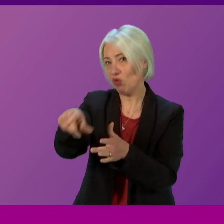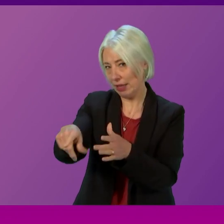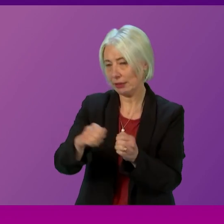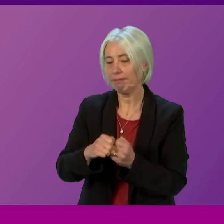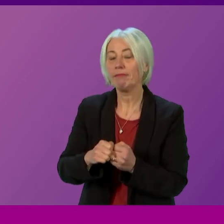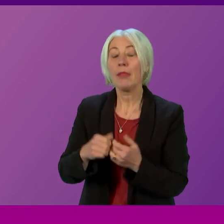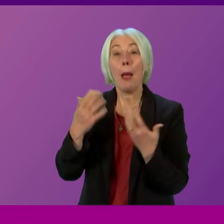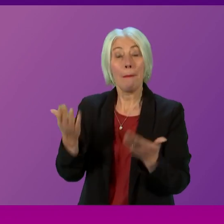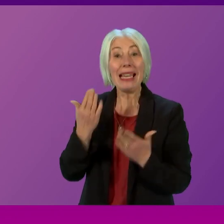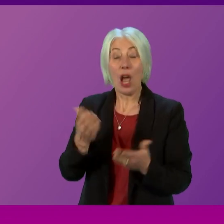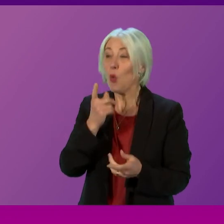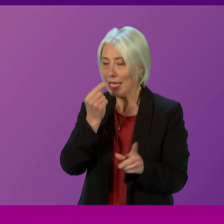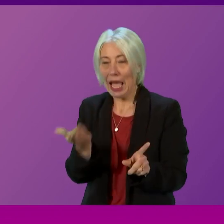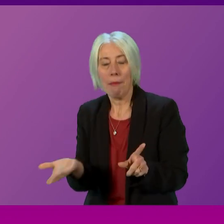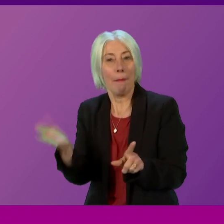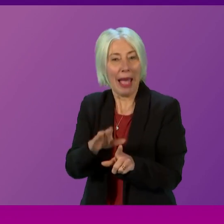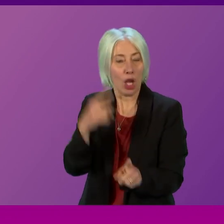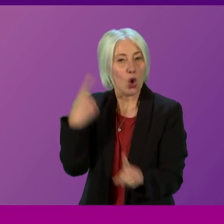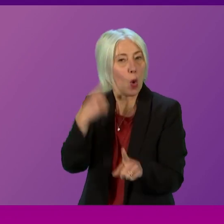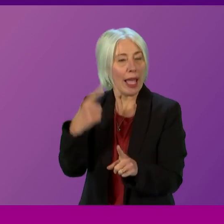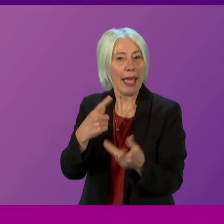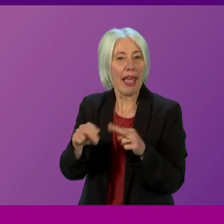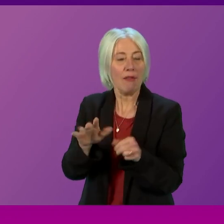we will be able to reinstate it quickly if circumstances require it.